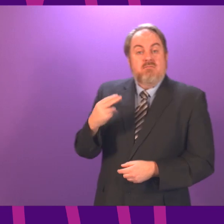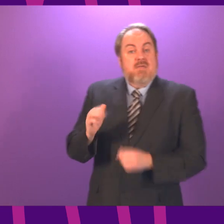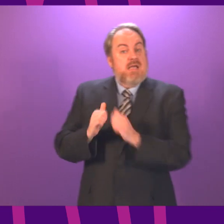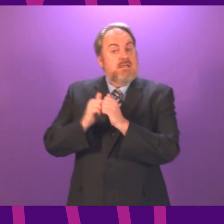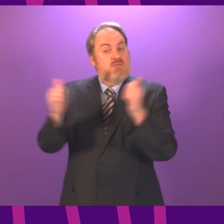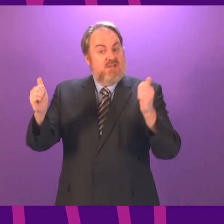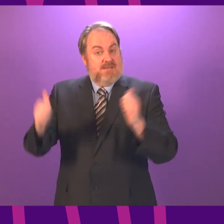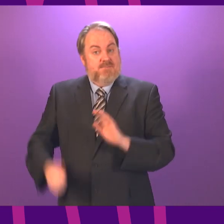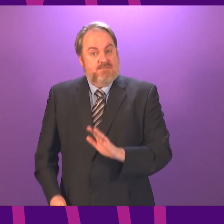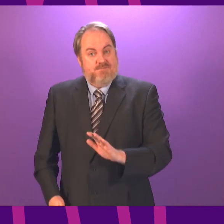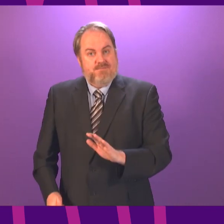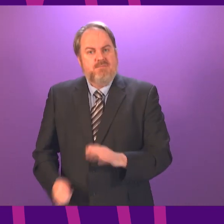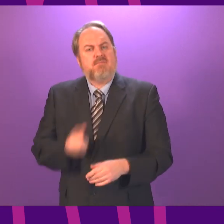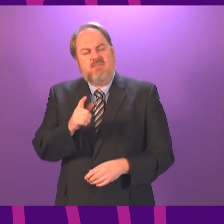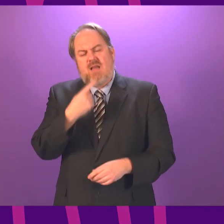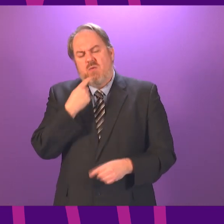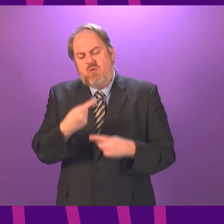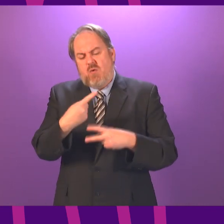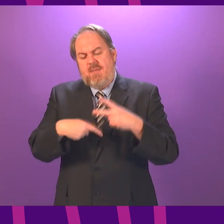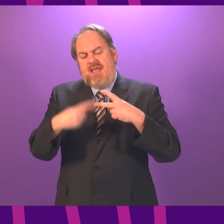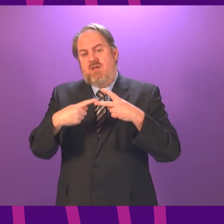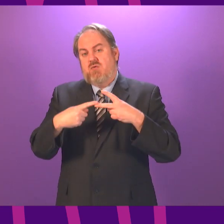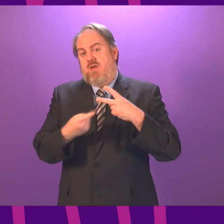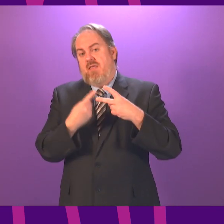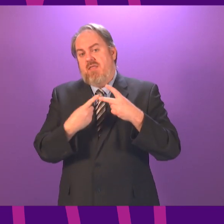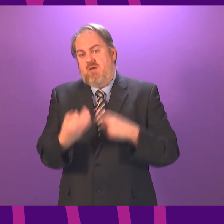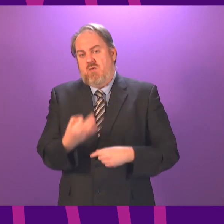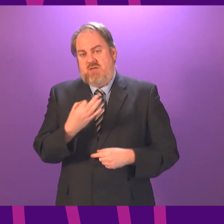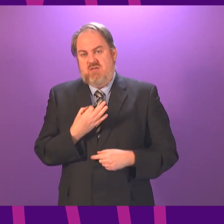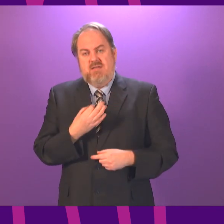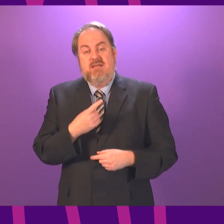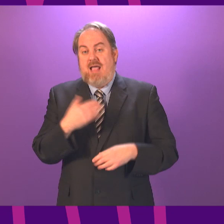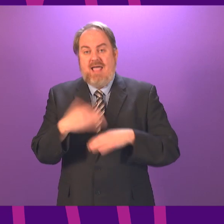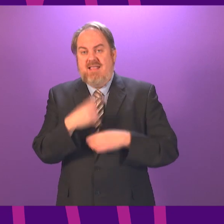my response to the previous question, I did not say that there were no issues with PPE,